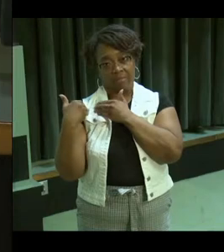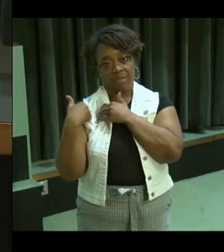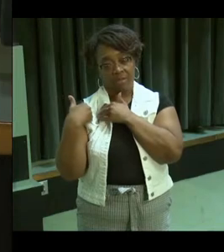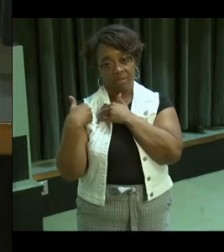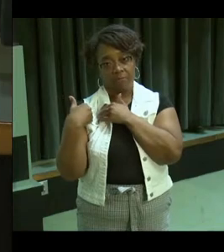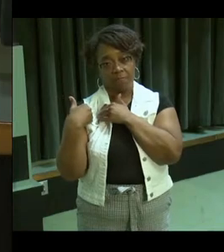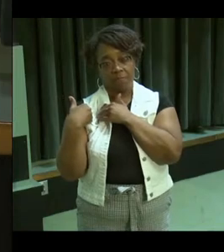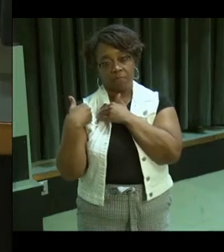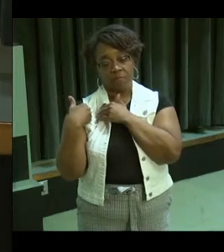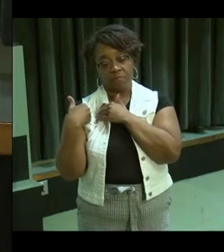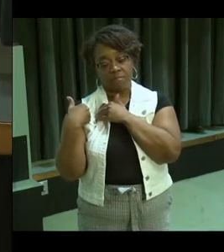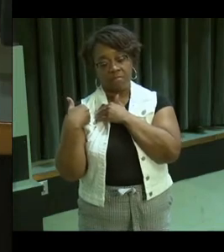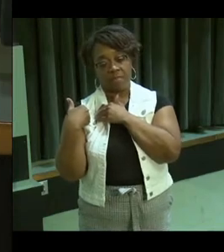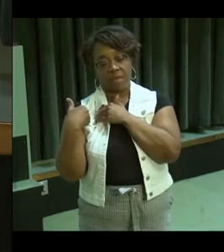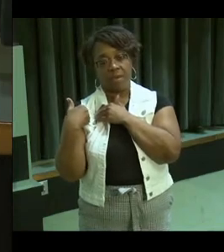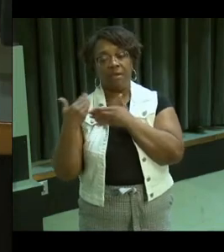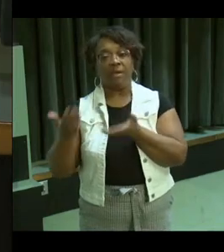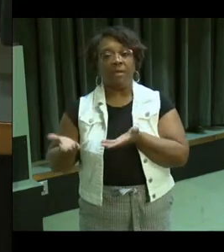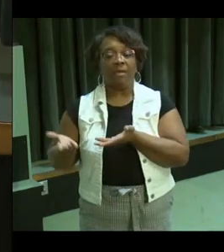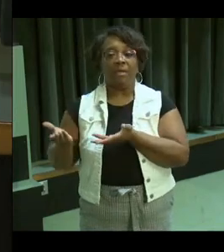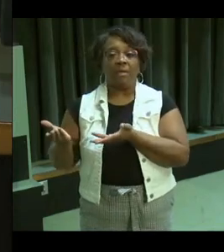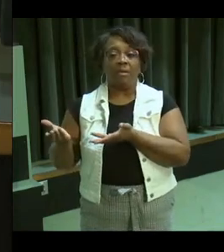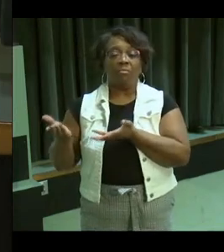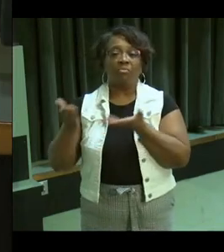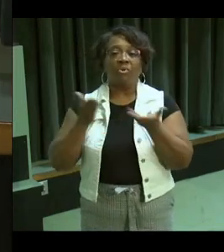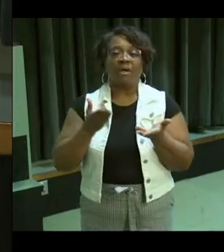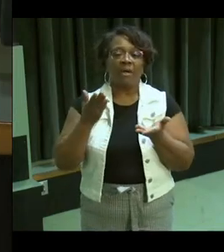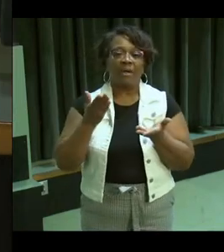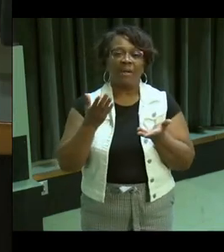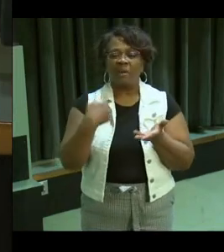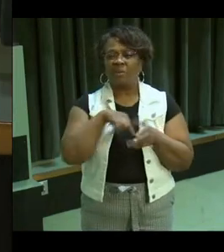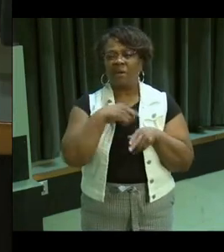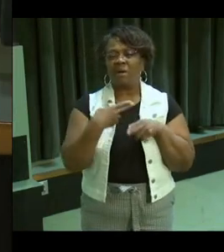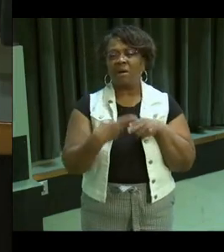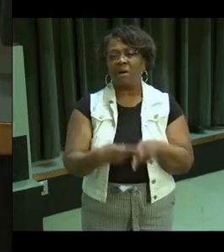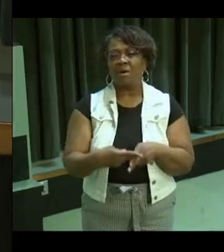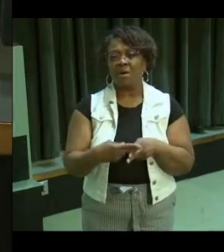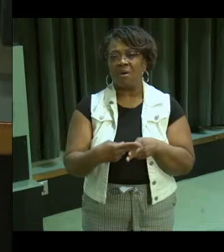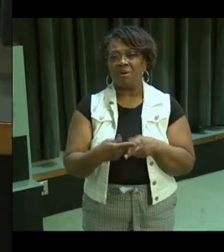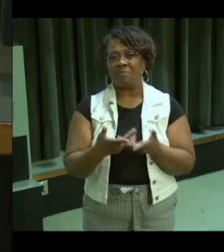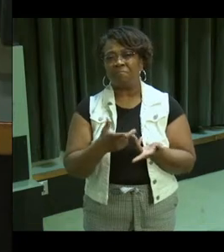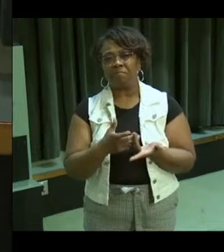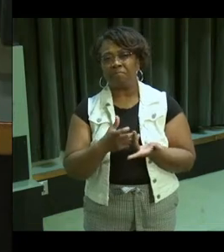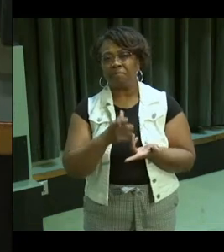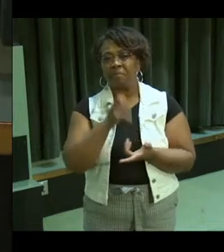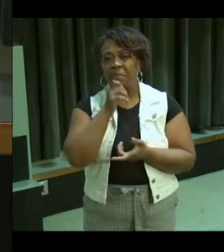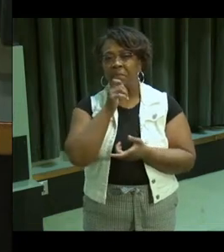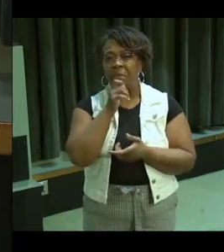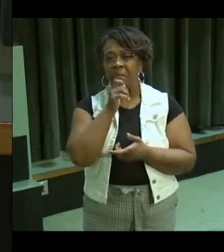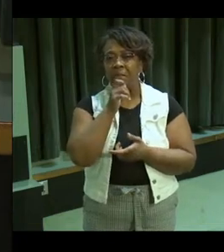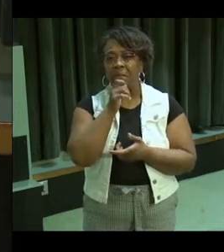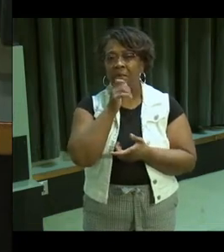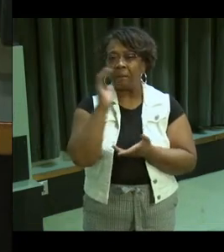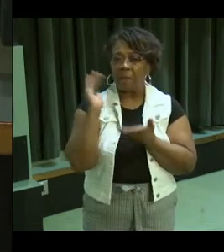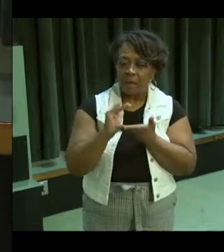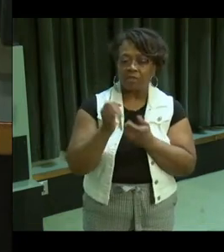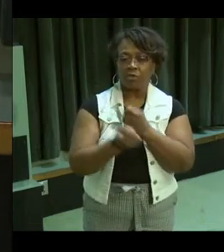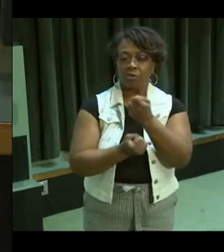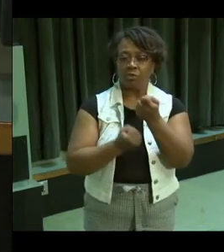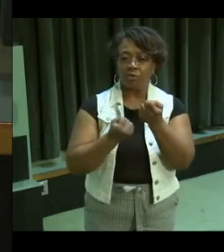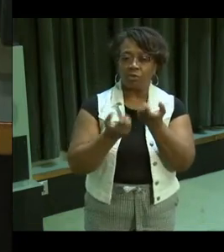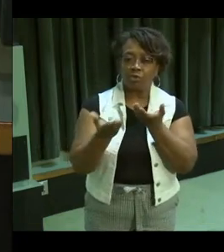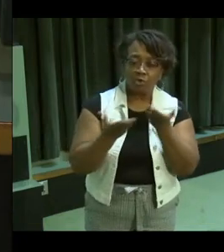bringing in what we call